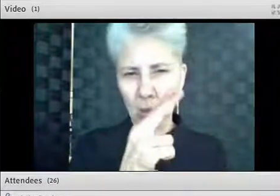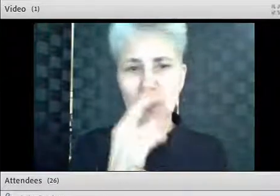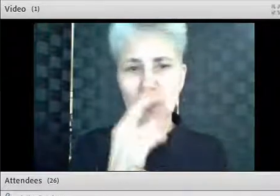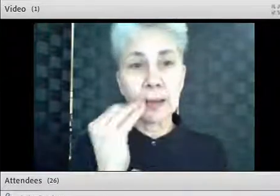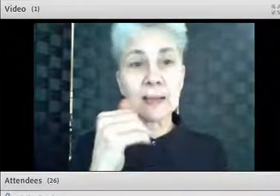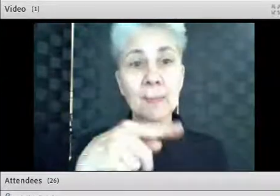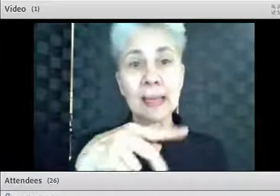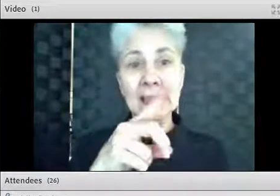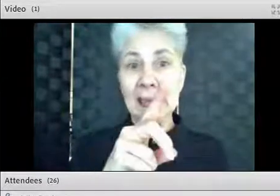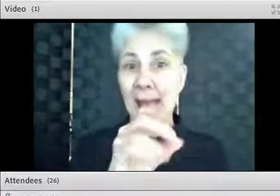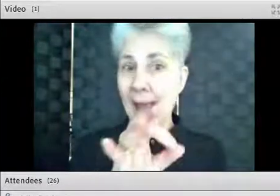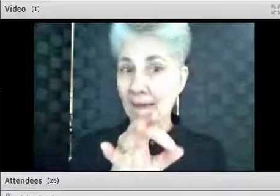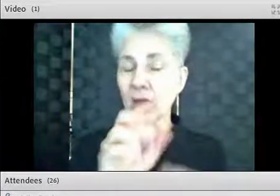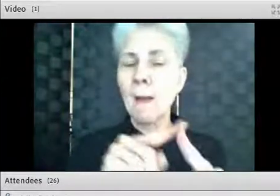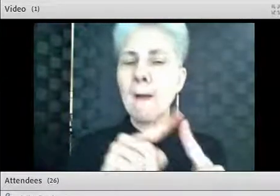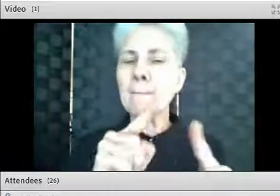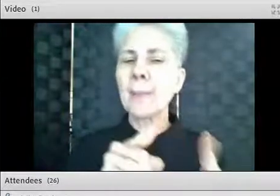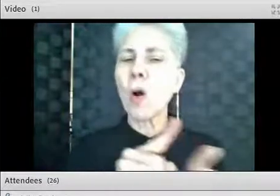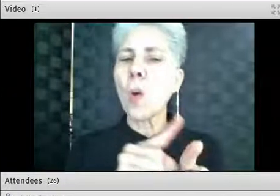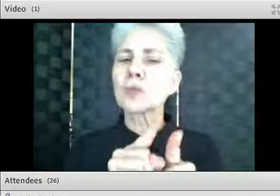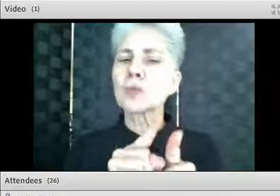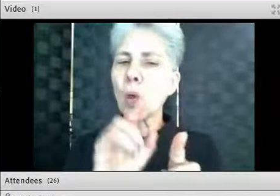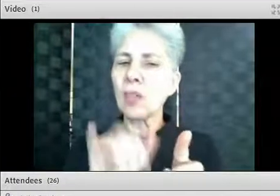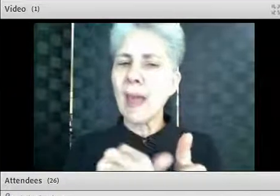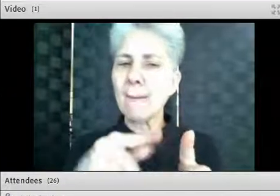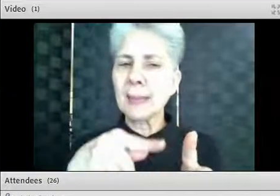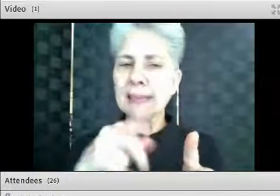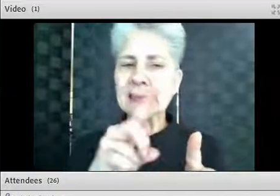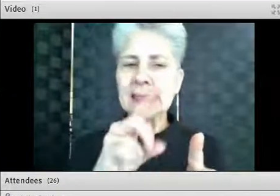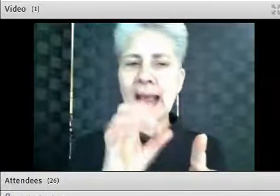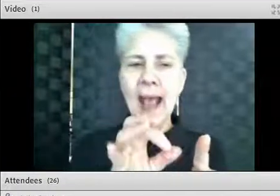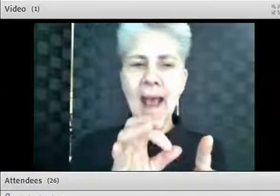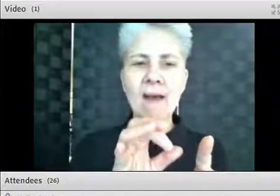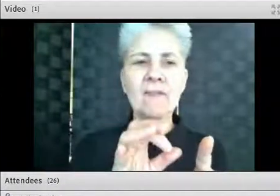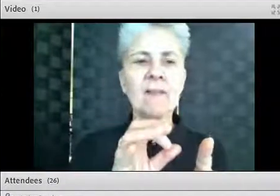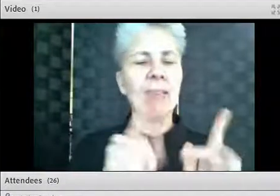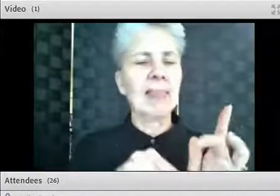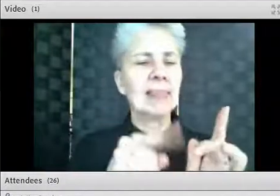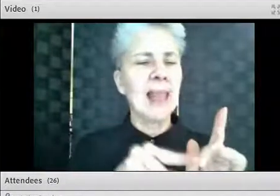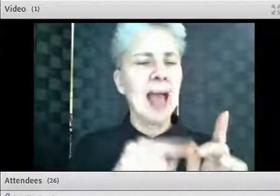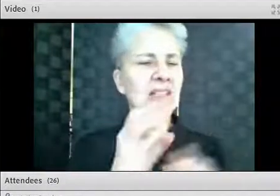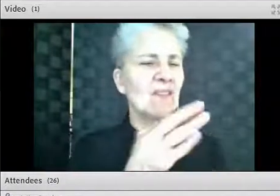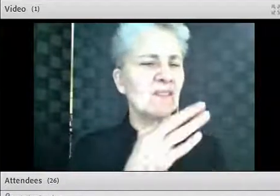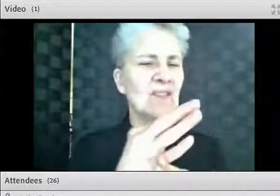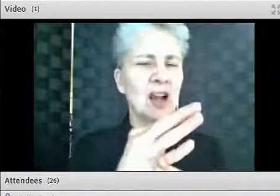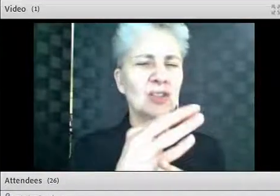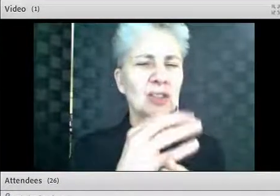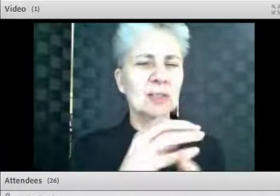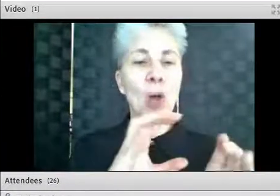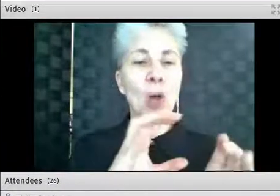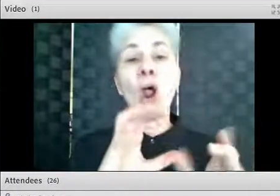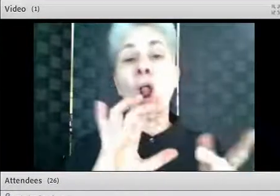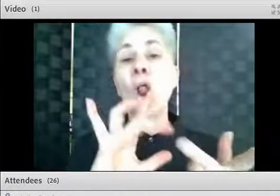And it's also, the PDFs lack the functionality. So Classification Web is, like, you know, a website where you can navigate and search